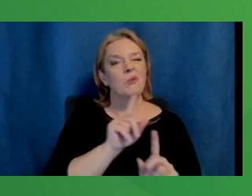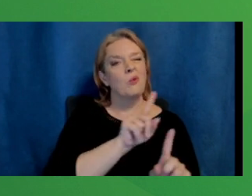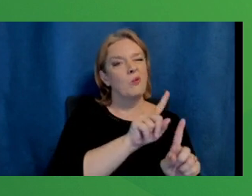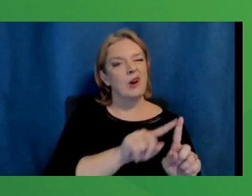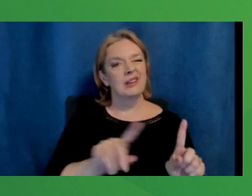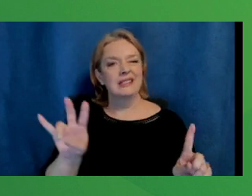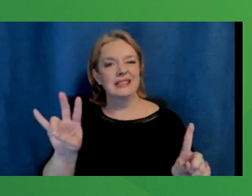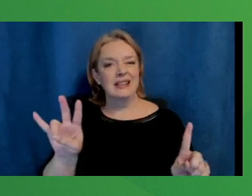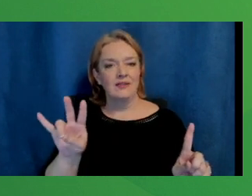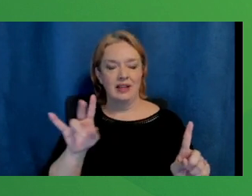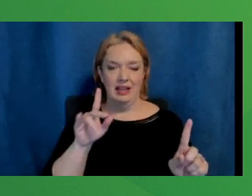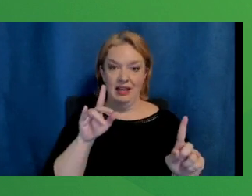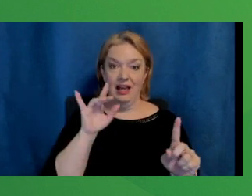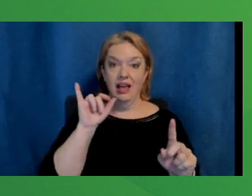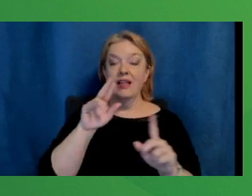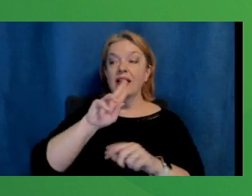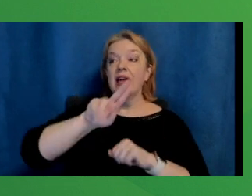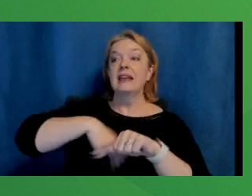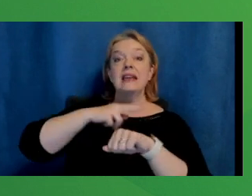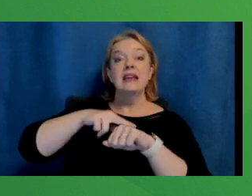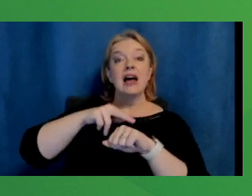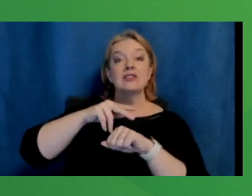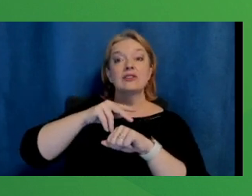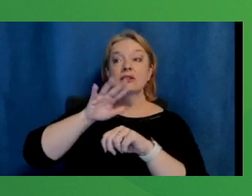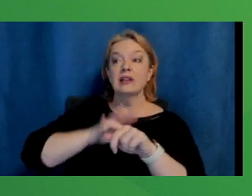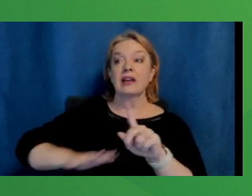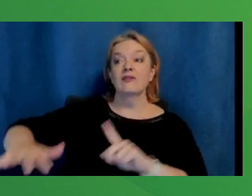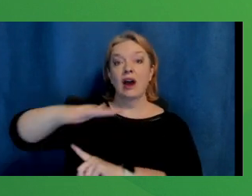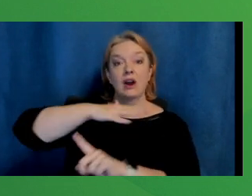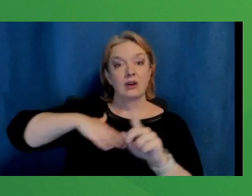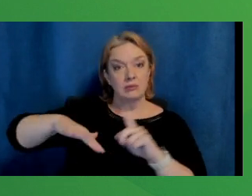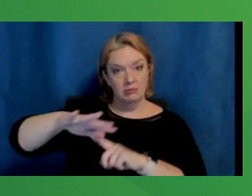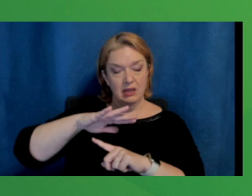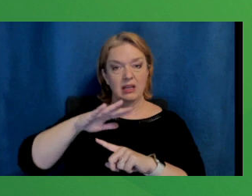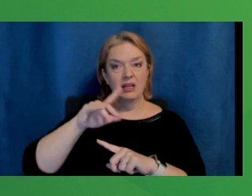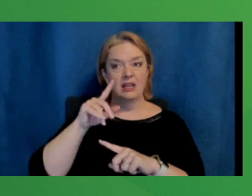the natural environment. If you're one, being as though you don't really see yourself intertwined